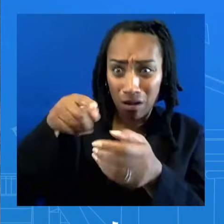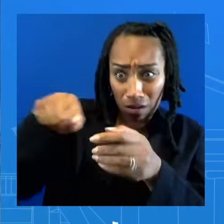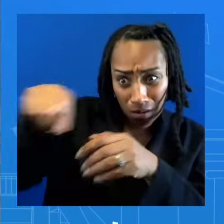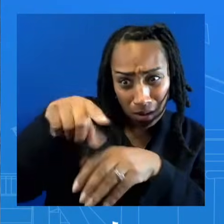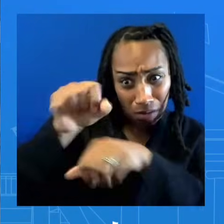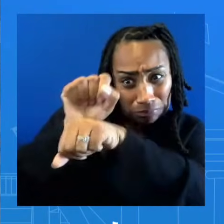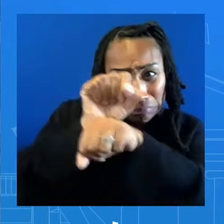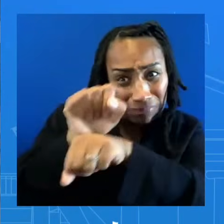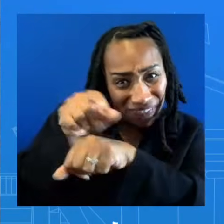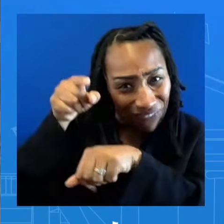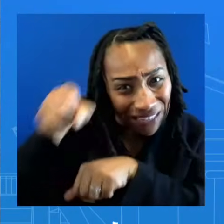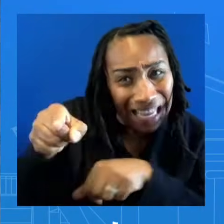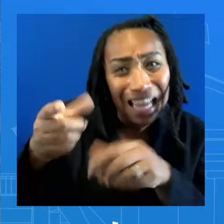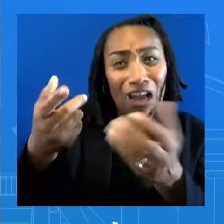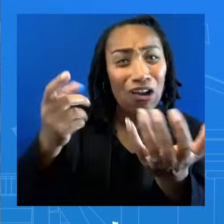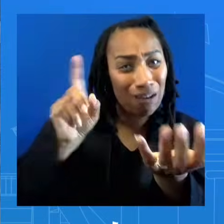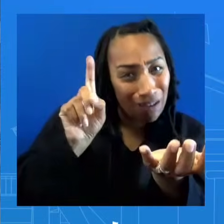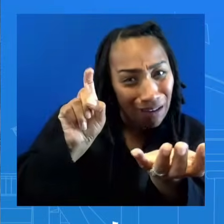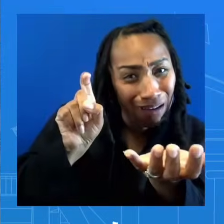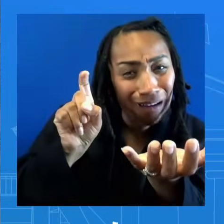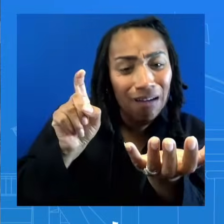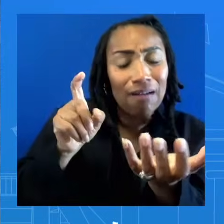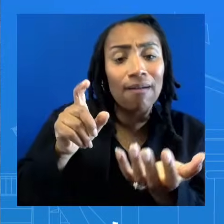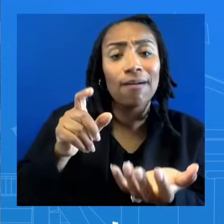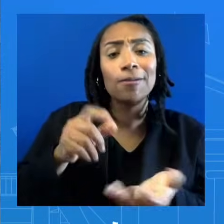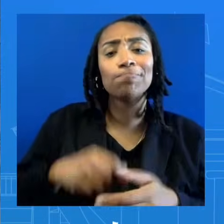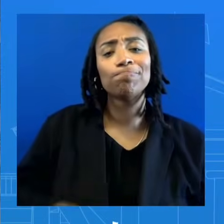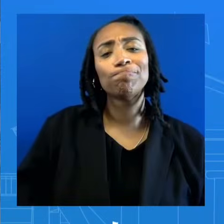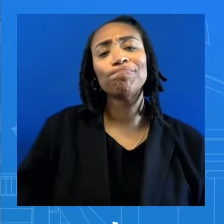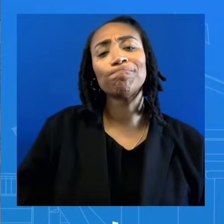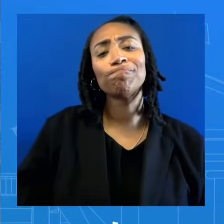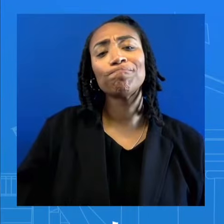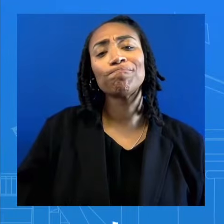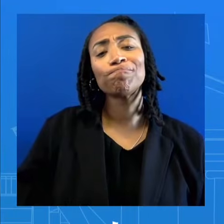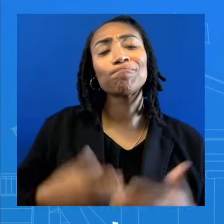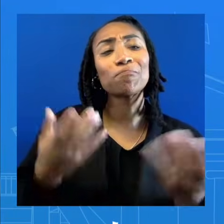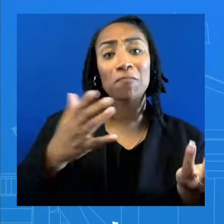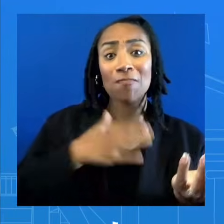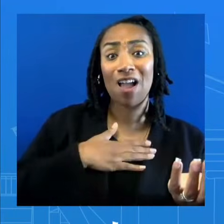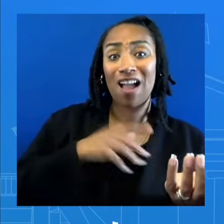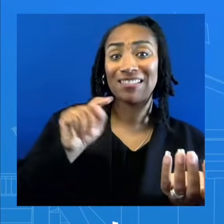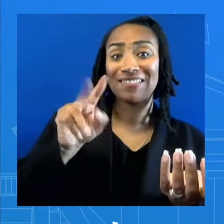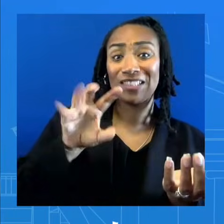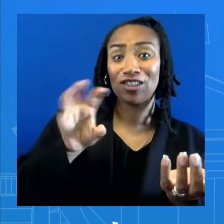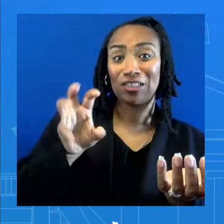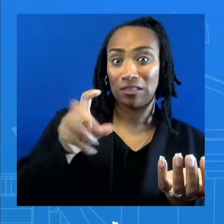who actually the first station to reach Mr. Timmerman this morning. Mr. Kirby: The work that we're doing, the presence that we have in Syria is --